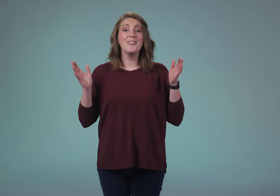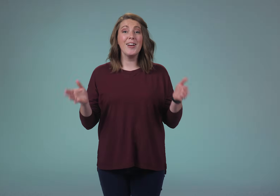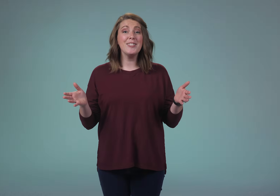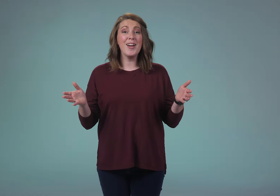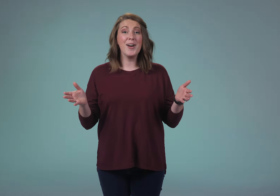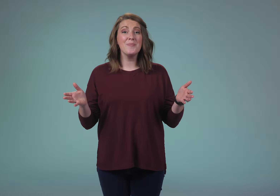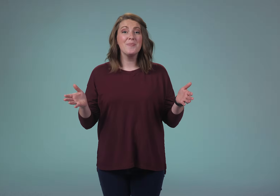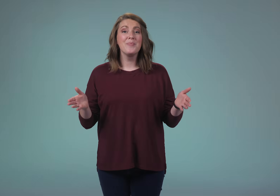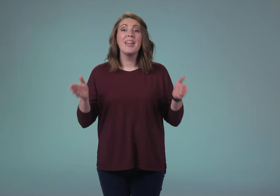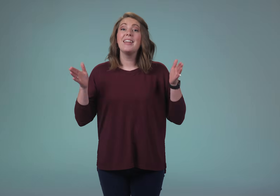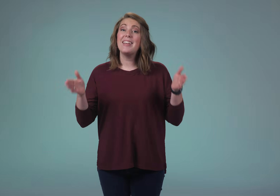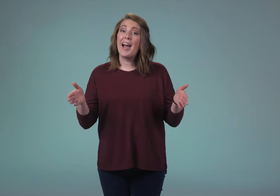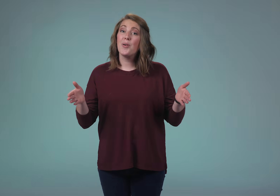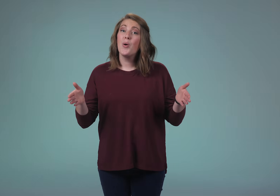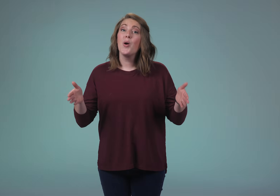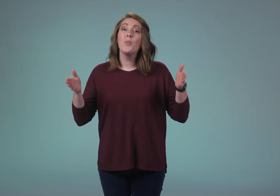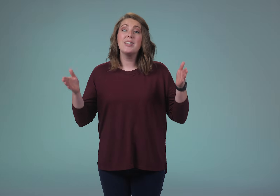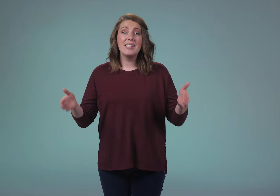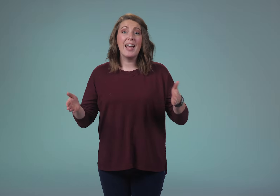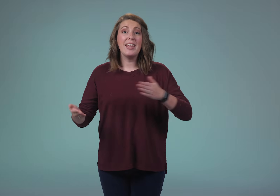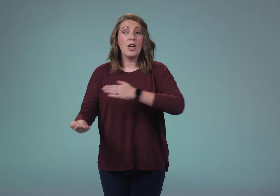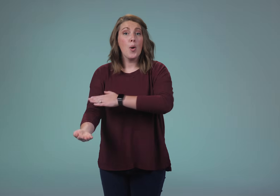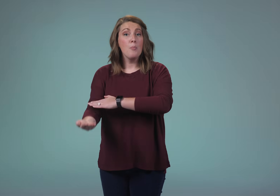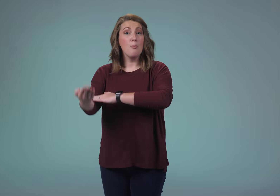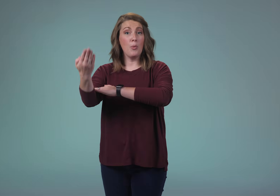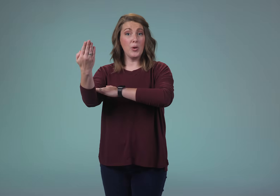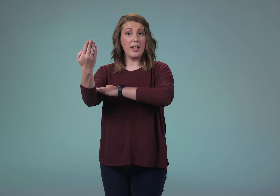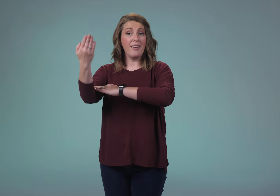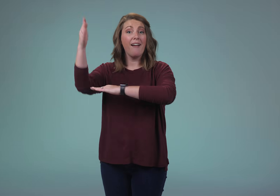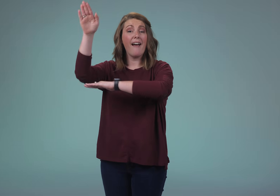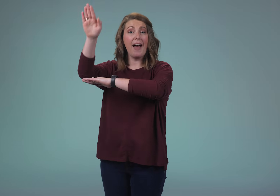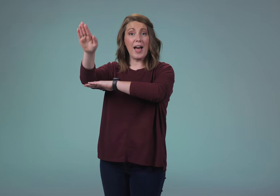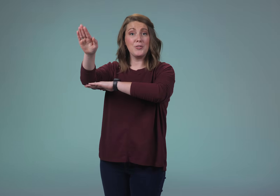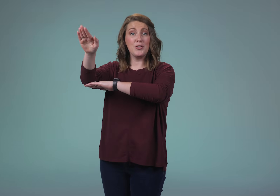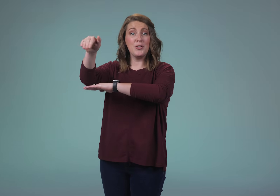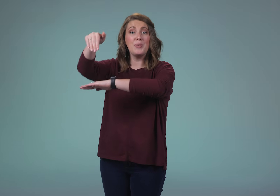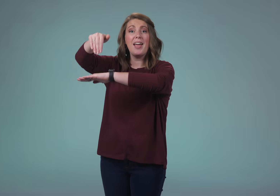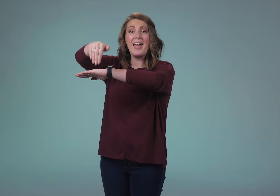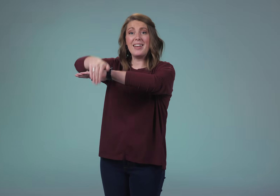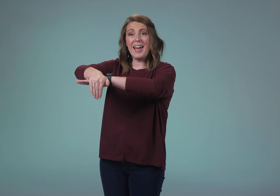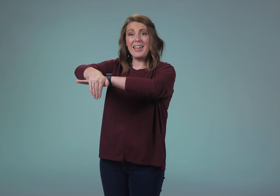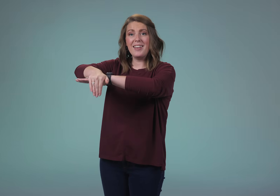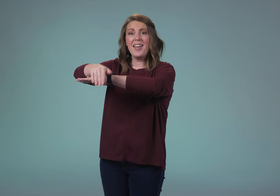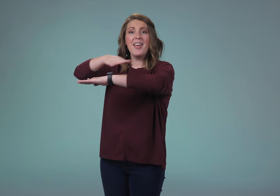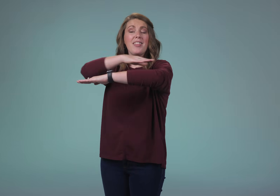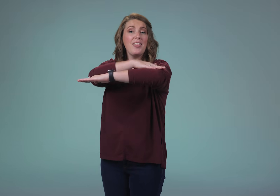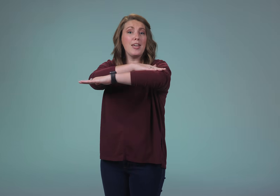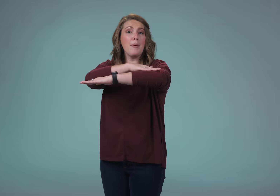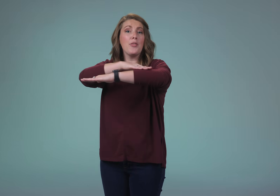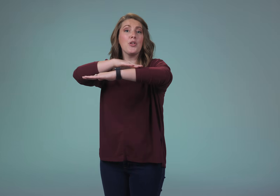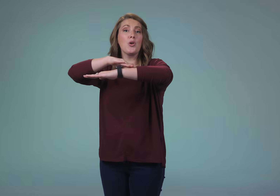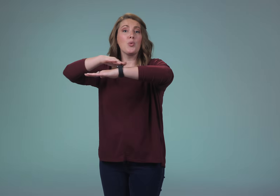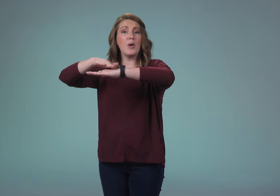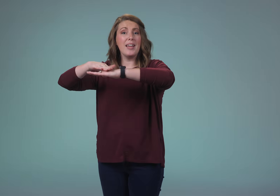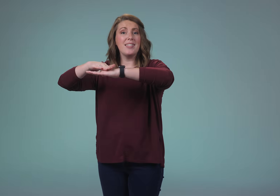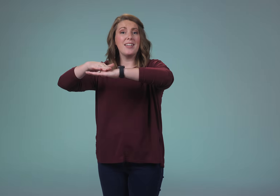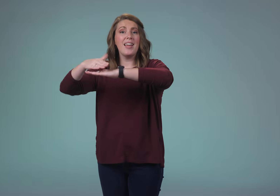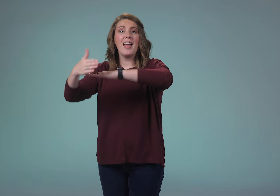Great job! Now when signing morning, afternoon, and night, think about the horizon